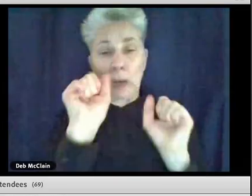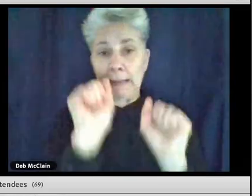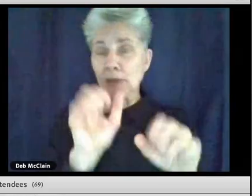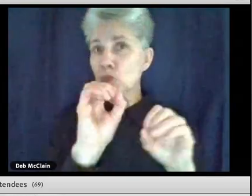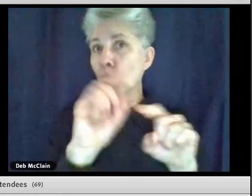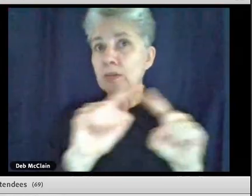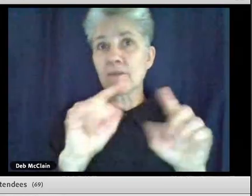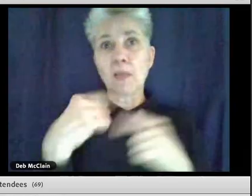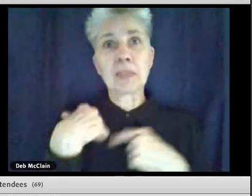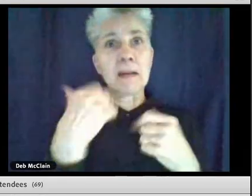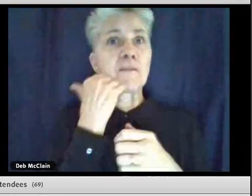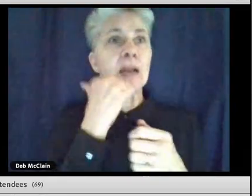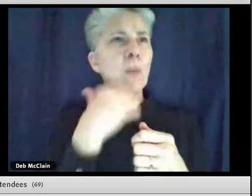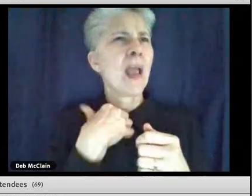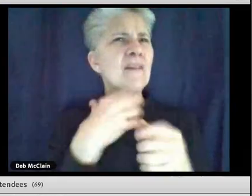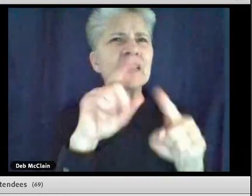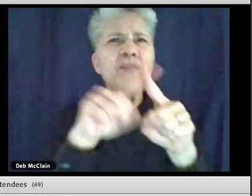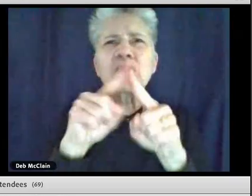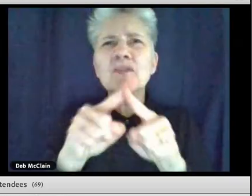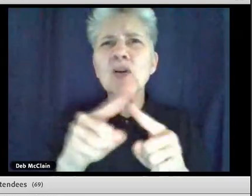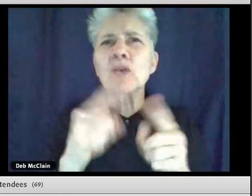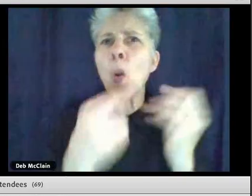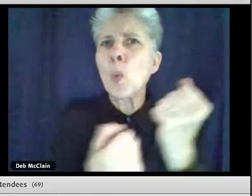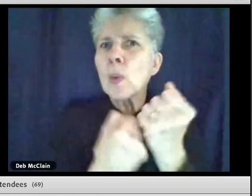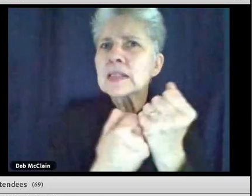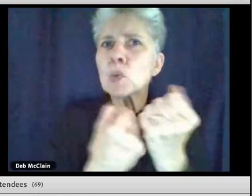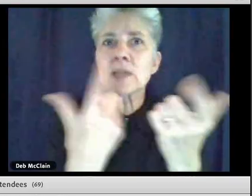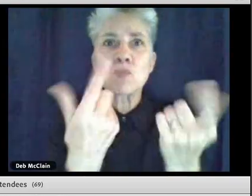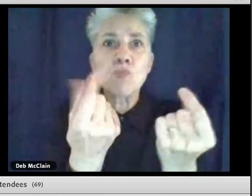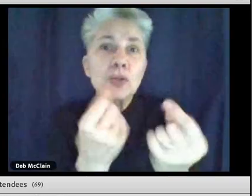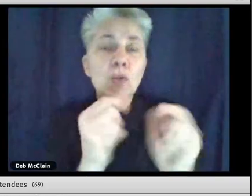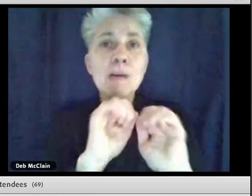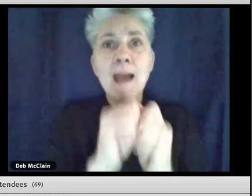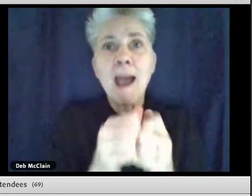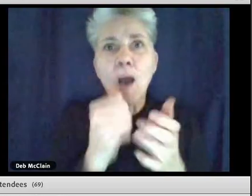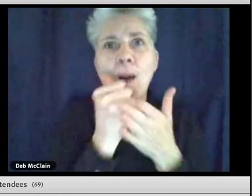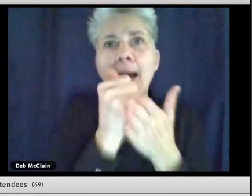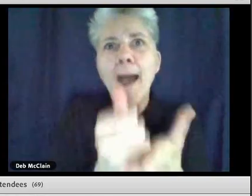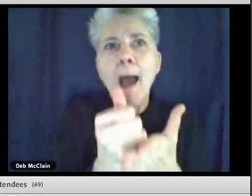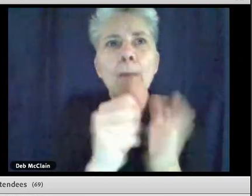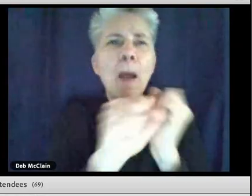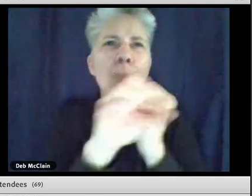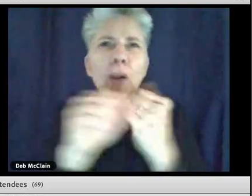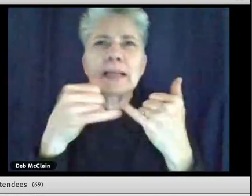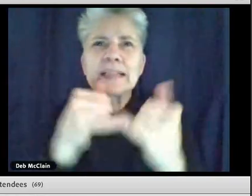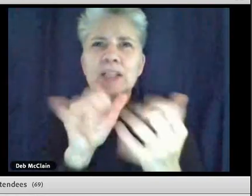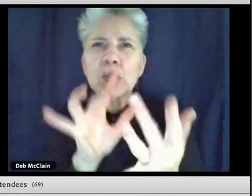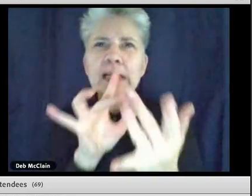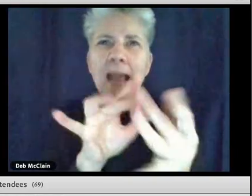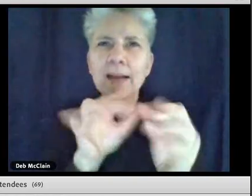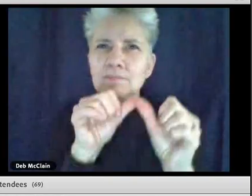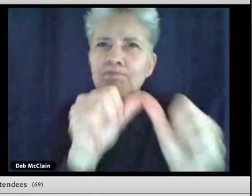We've got all these resources that we can help them with, but what might this look like, and how can we market and still stay connected?